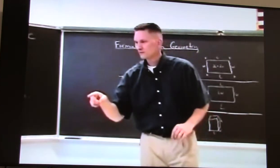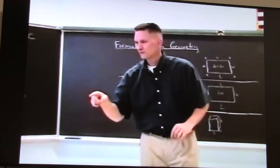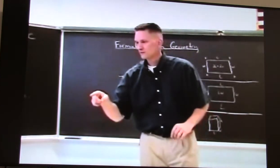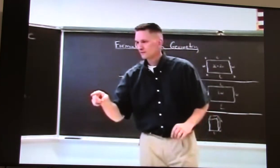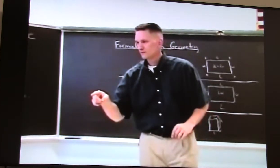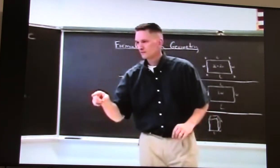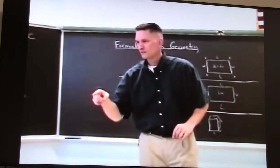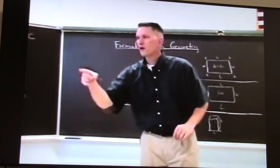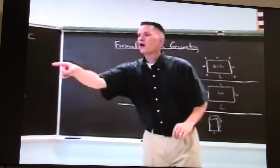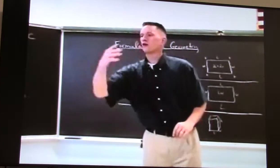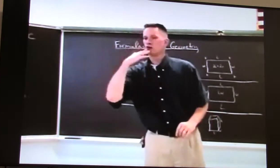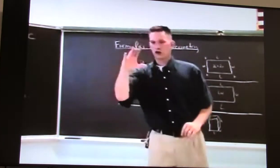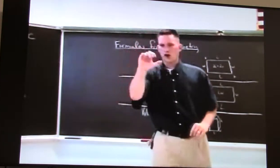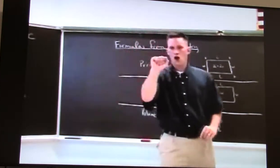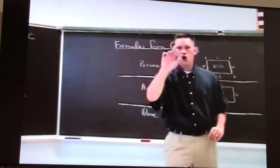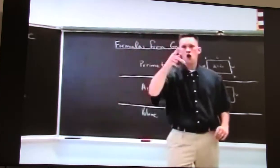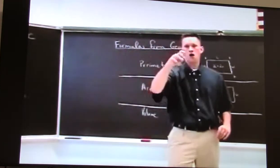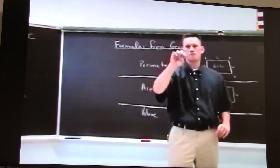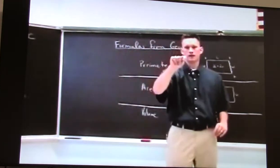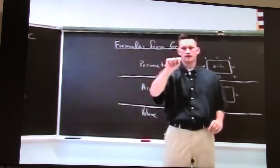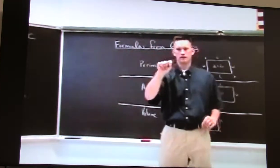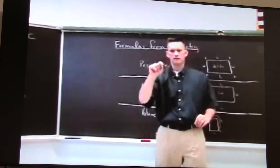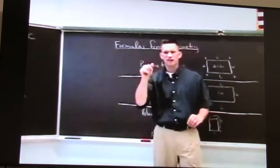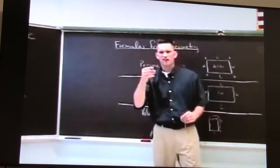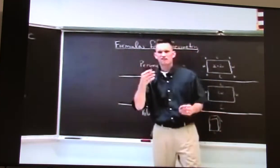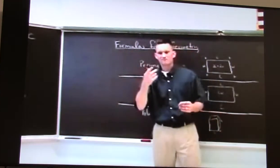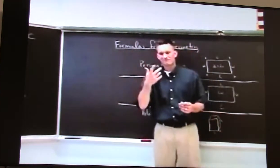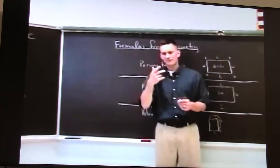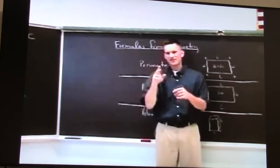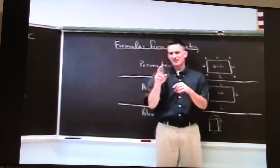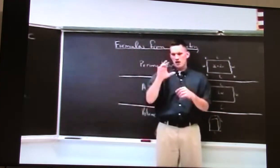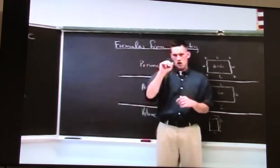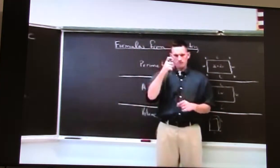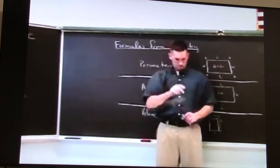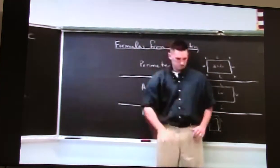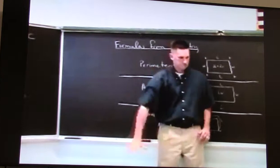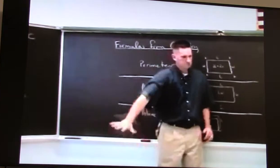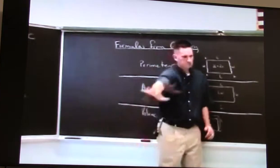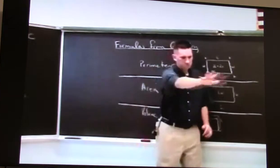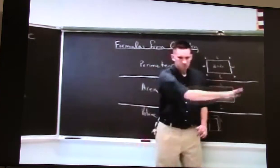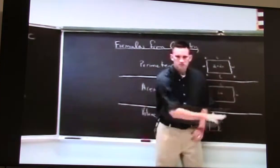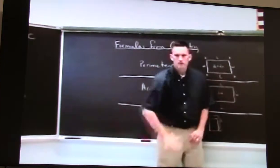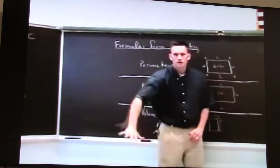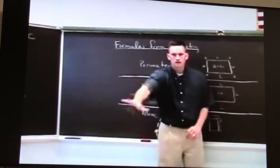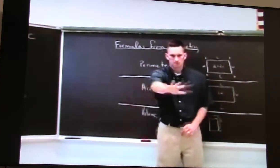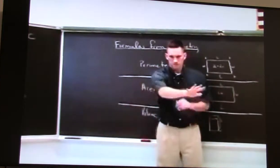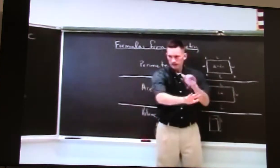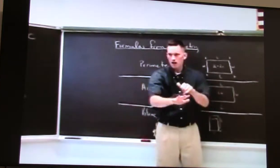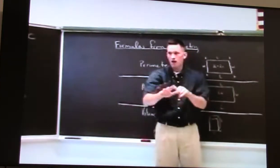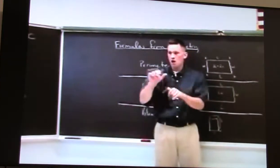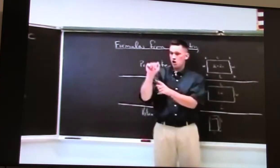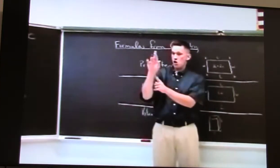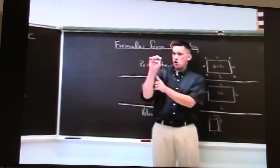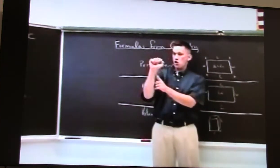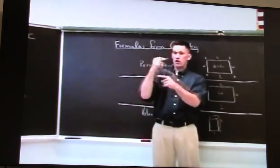So with area, what is it? So how would you use for finding the area for?